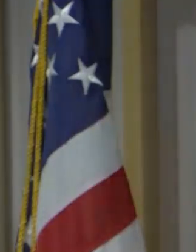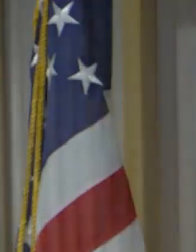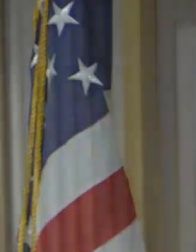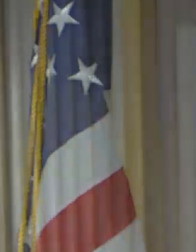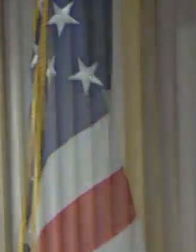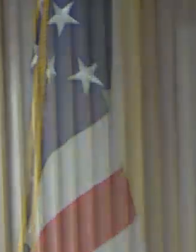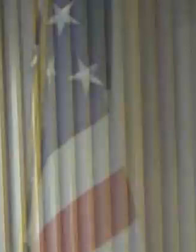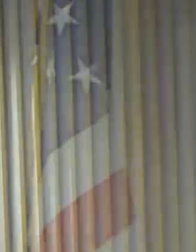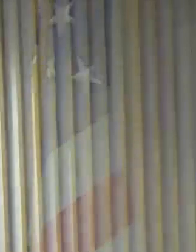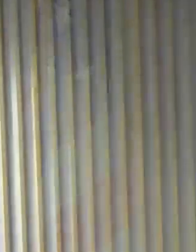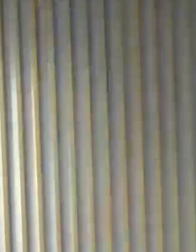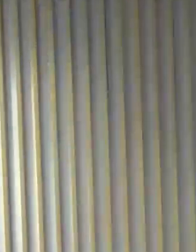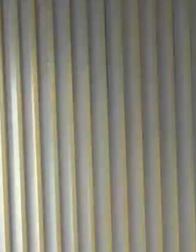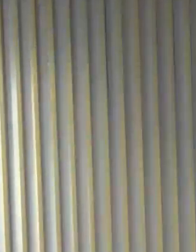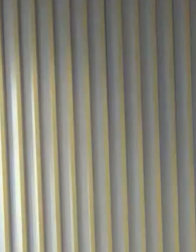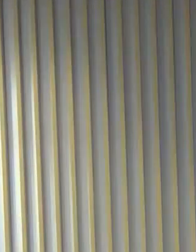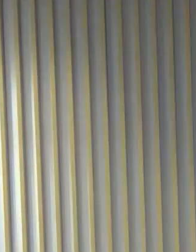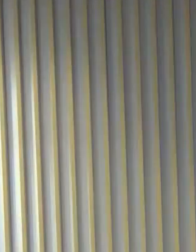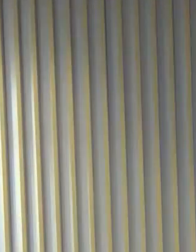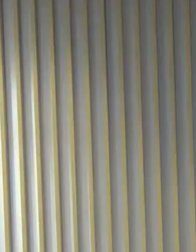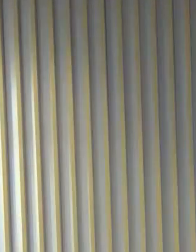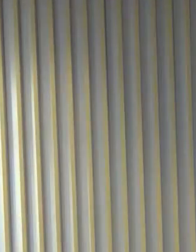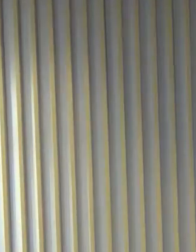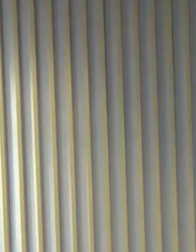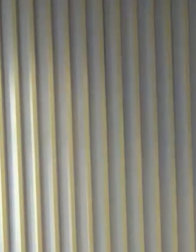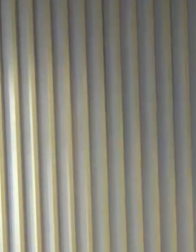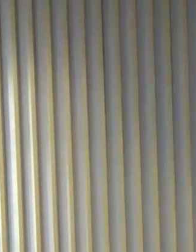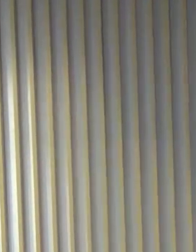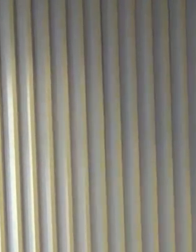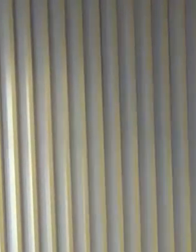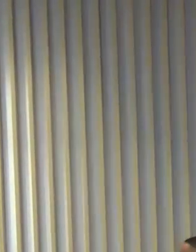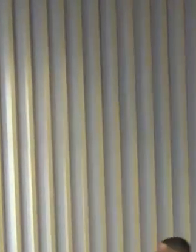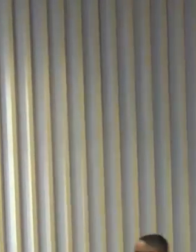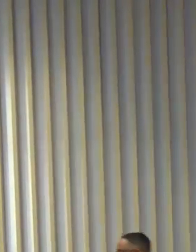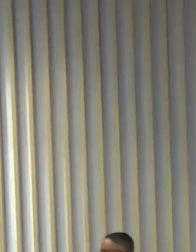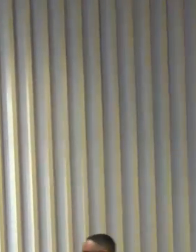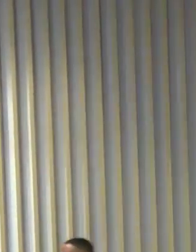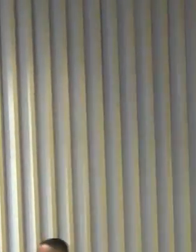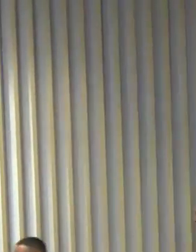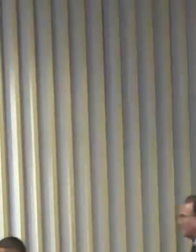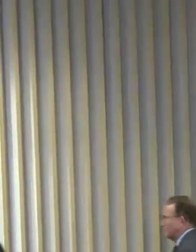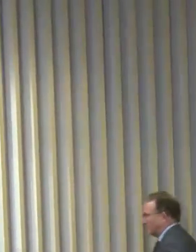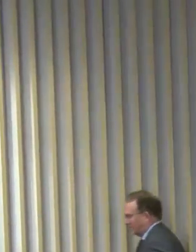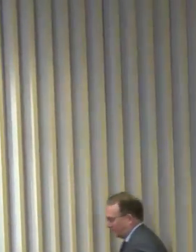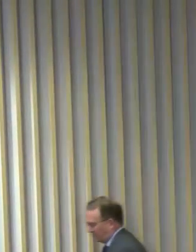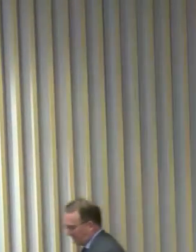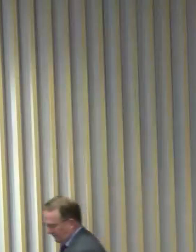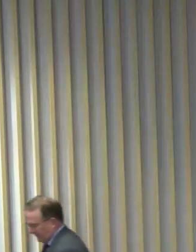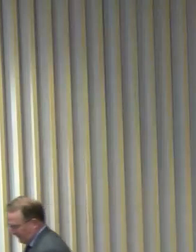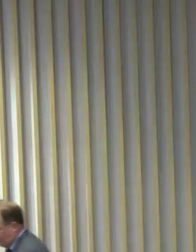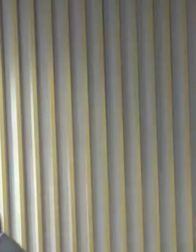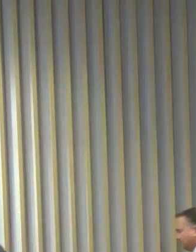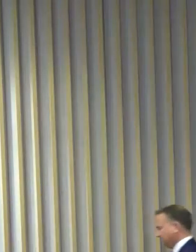CIRCUMSTANCES UNDER WHICH PARTIES MAY REQUEST A WAIVER OF THE RULE IN THE EVENT OF A SATELLITE FAILURE OR AN ANOMALY